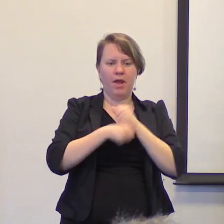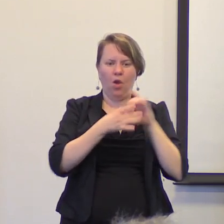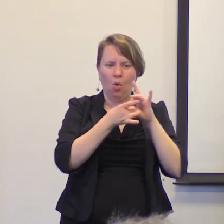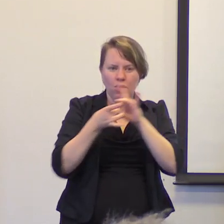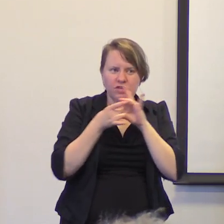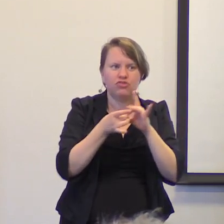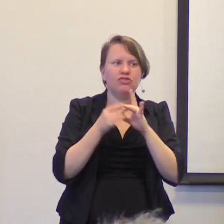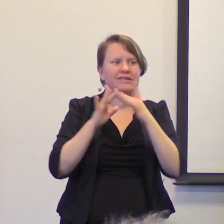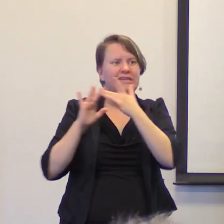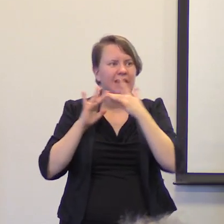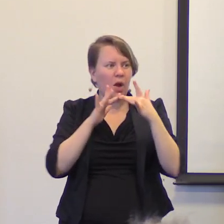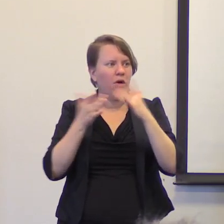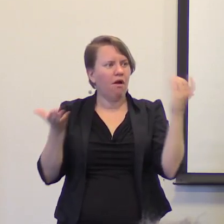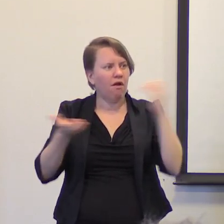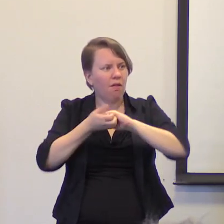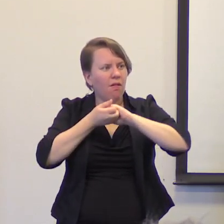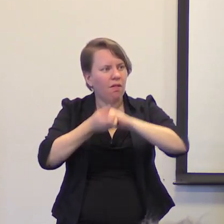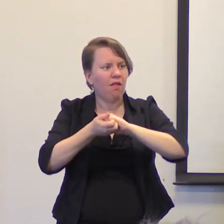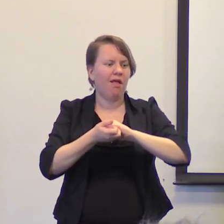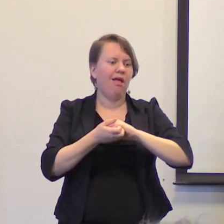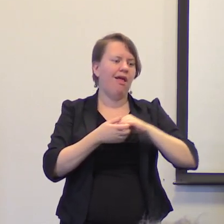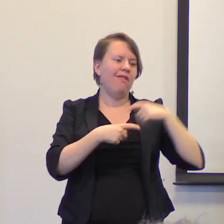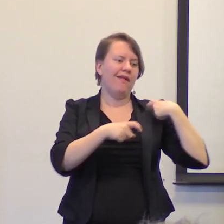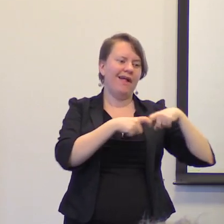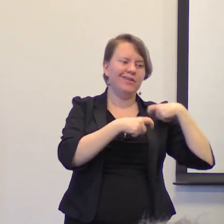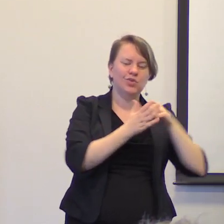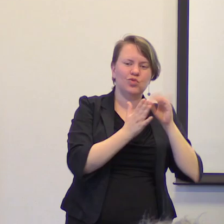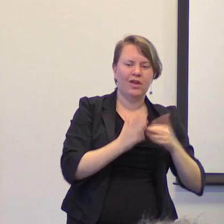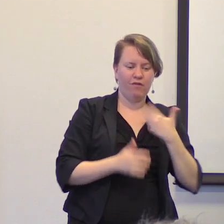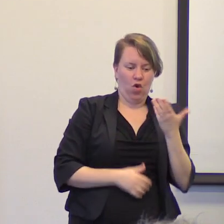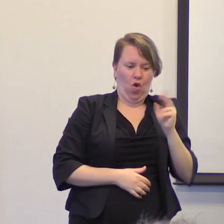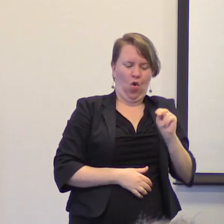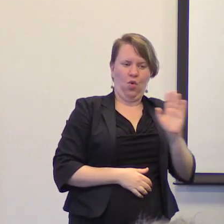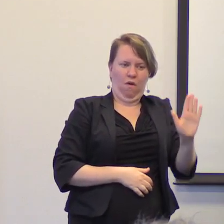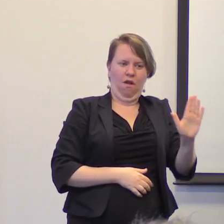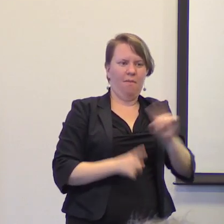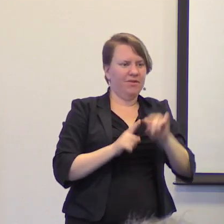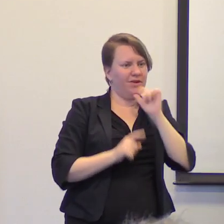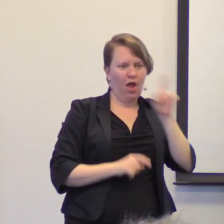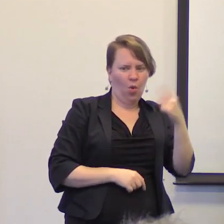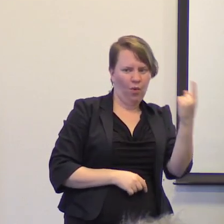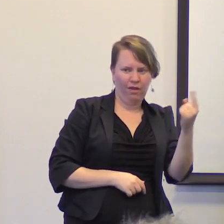If the Latino students have their own interest in a way, but they're not just their own interests.